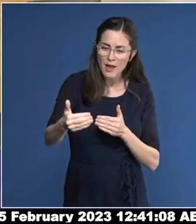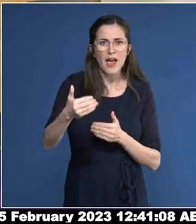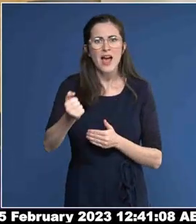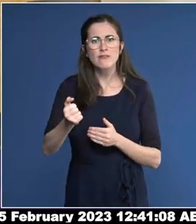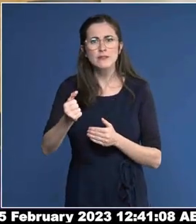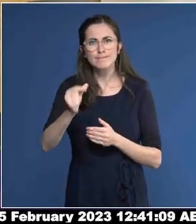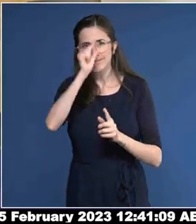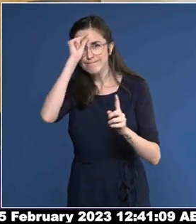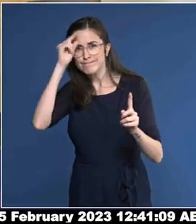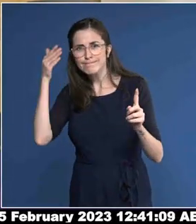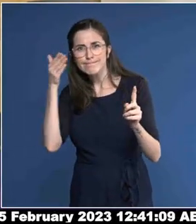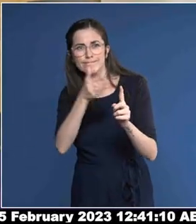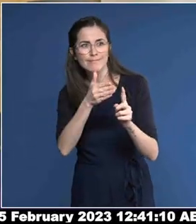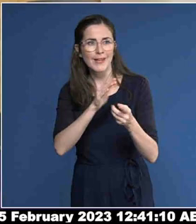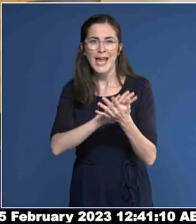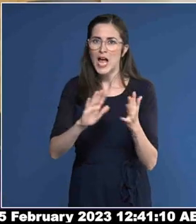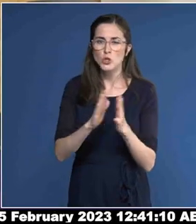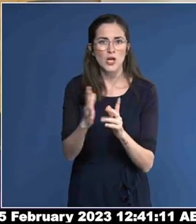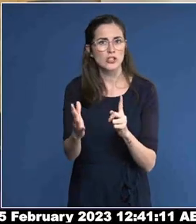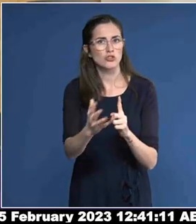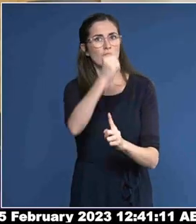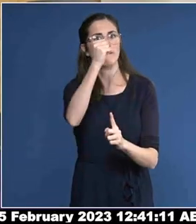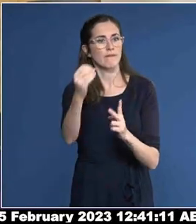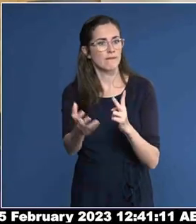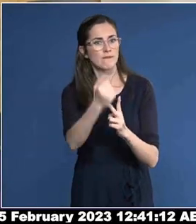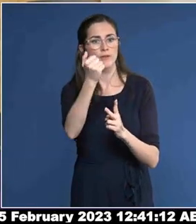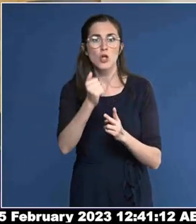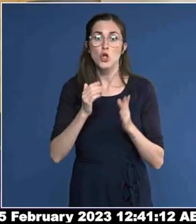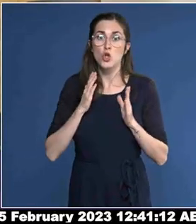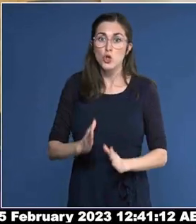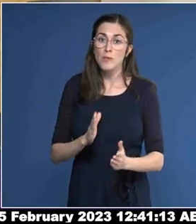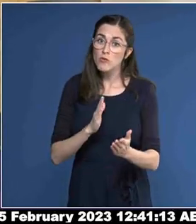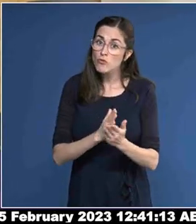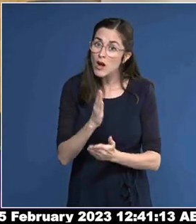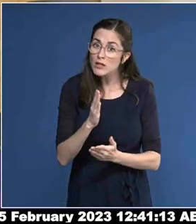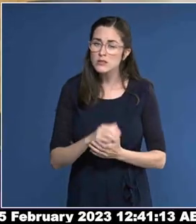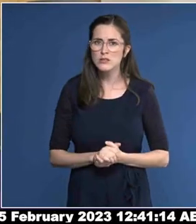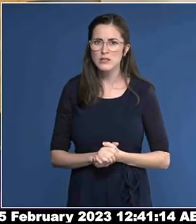particular human rights outcomes and, if so, what indicators does it use to measure human